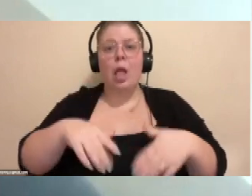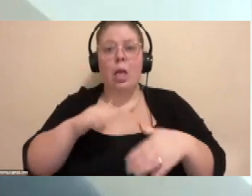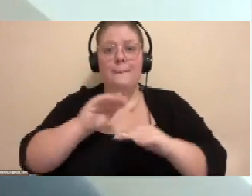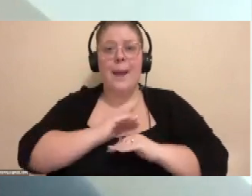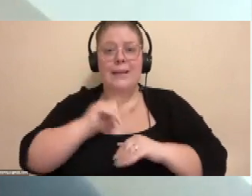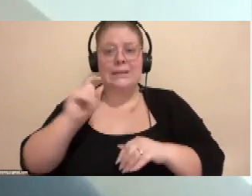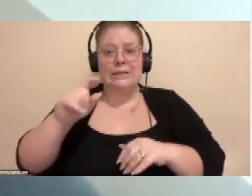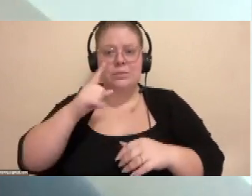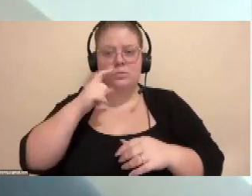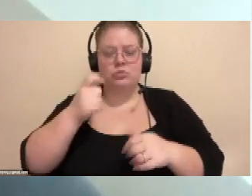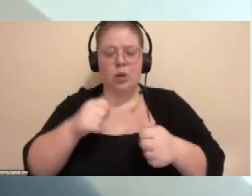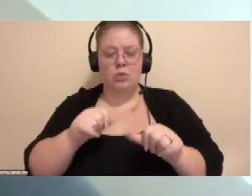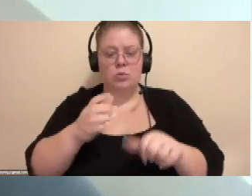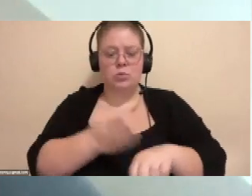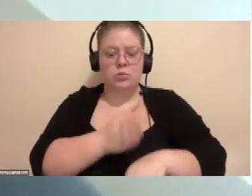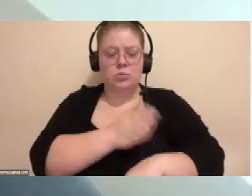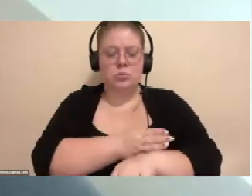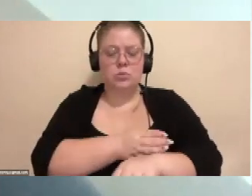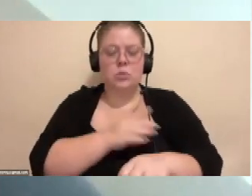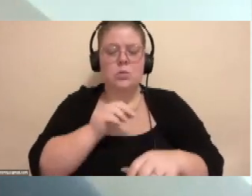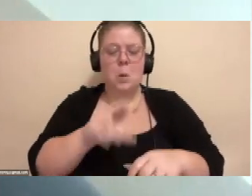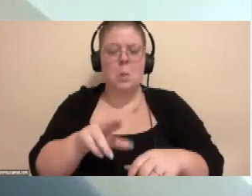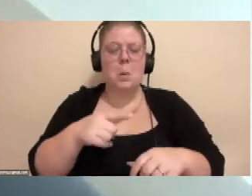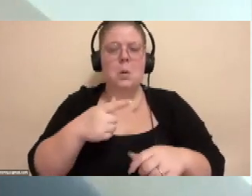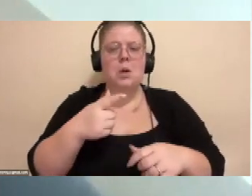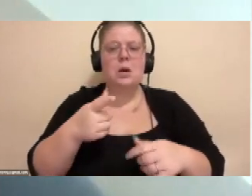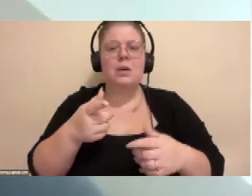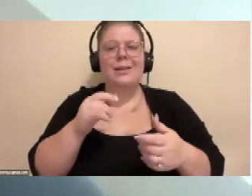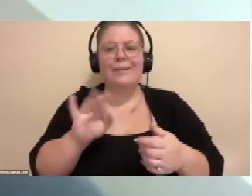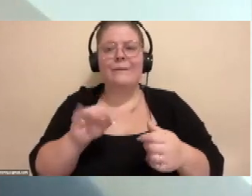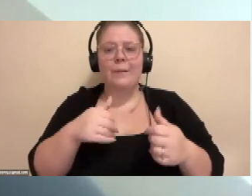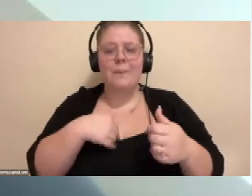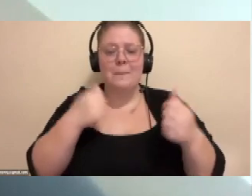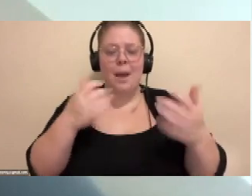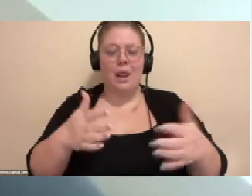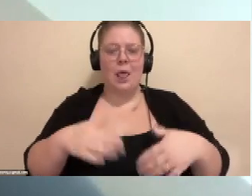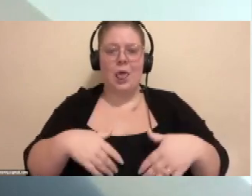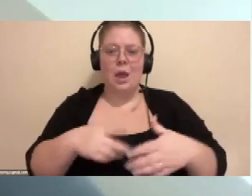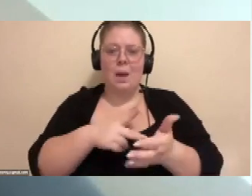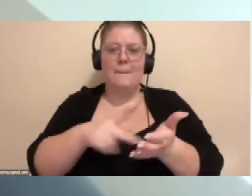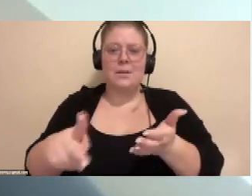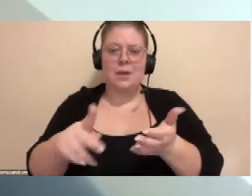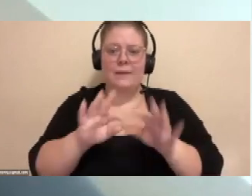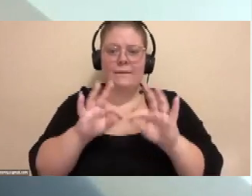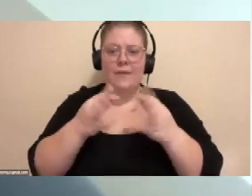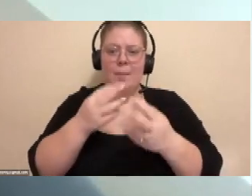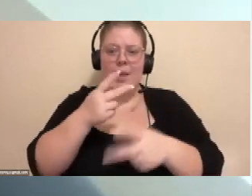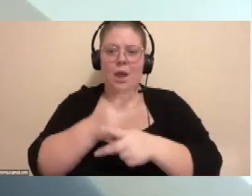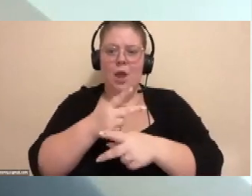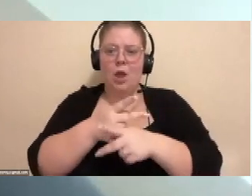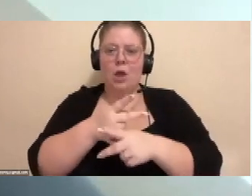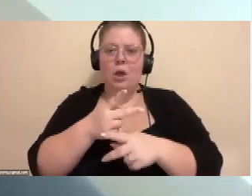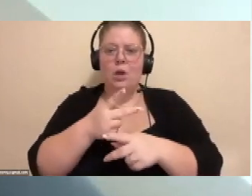that the many uncompensated family caregivers will be able to participate in